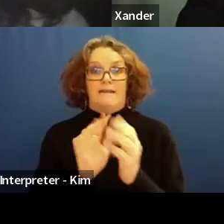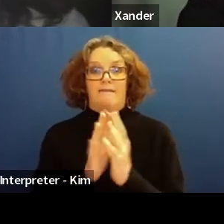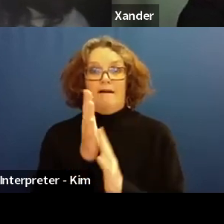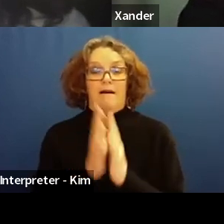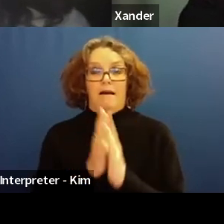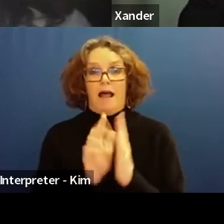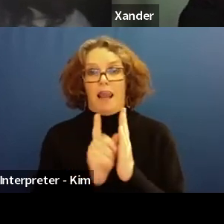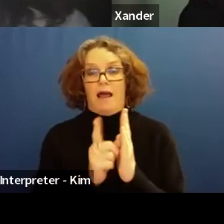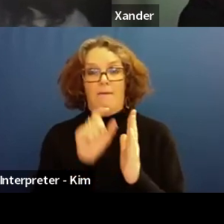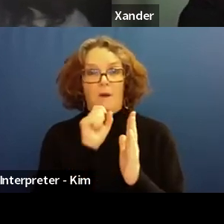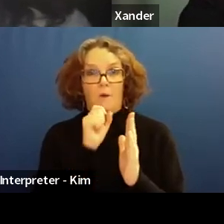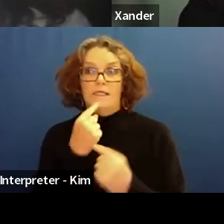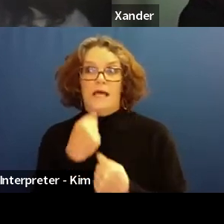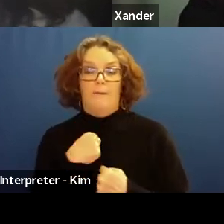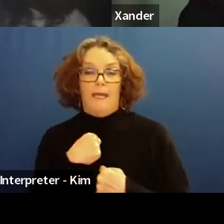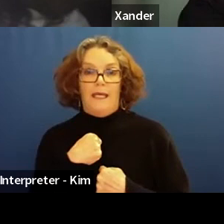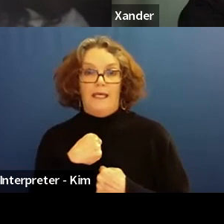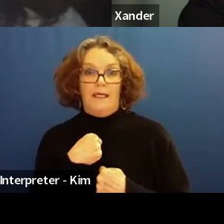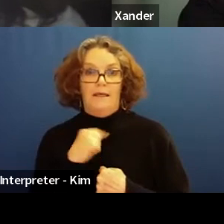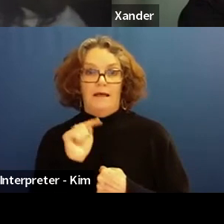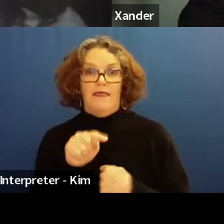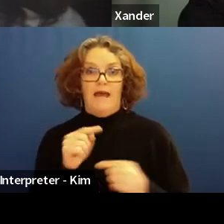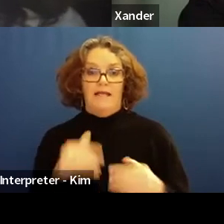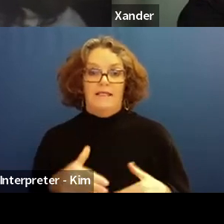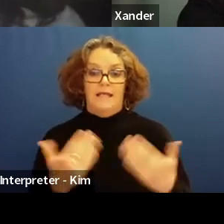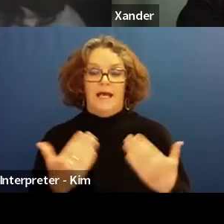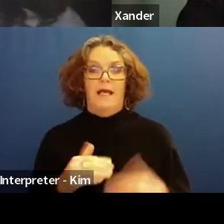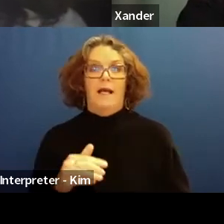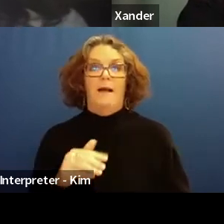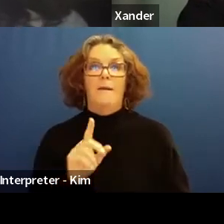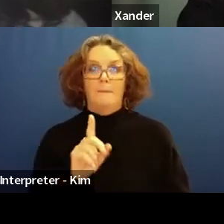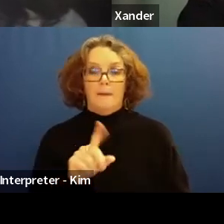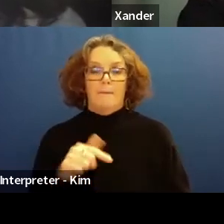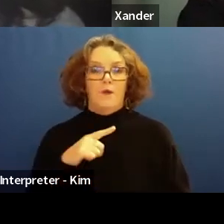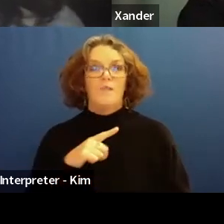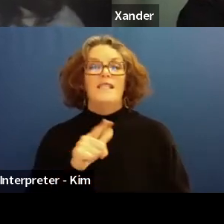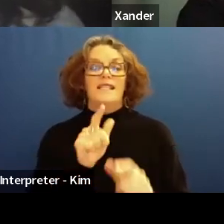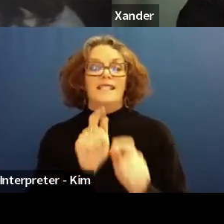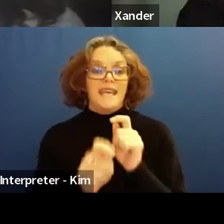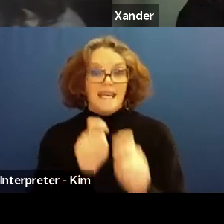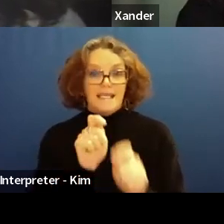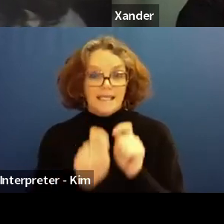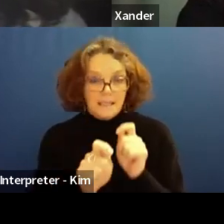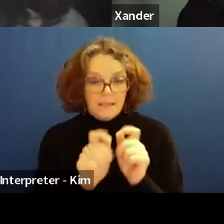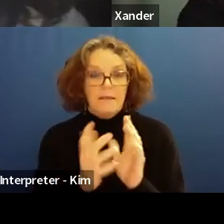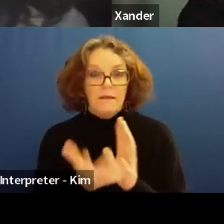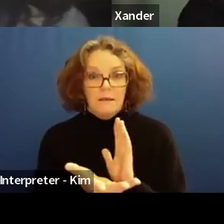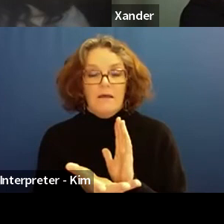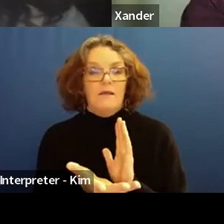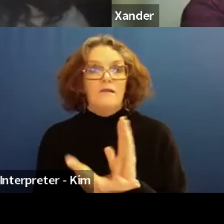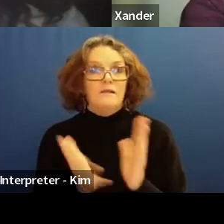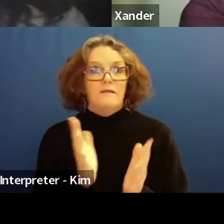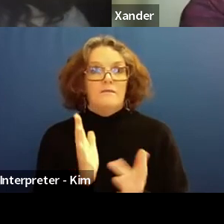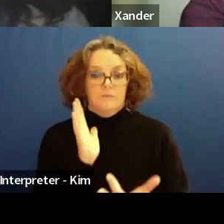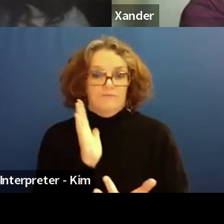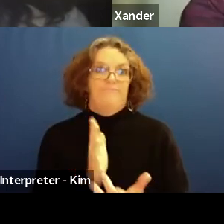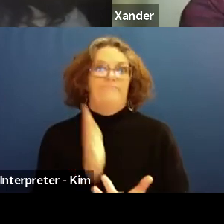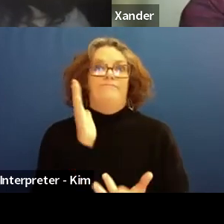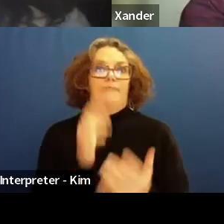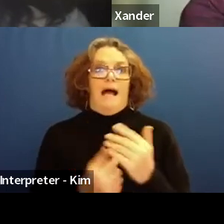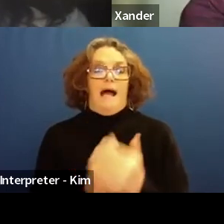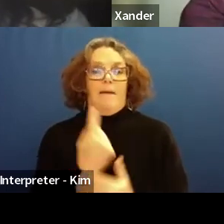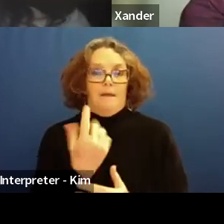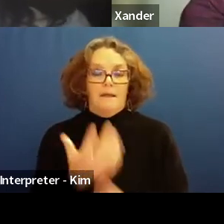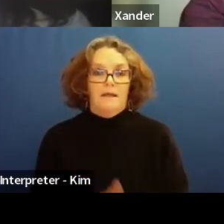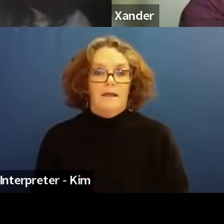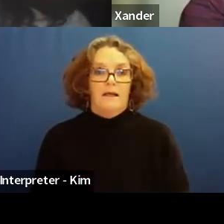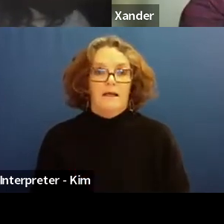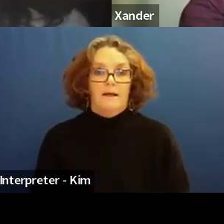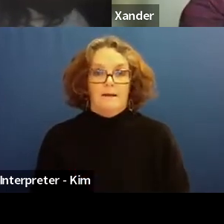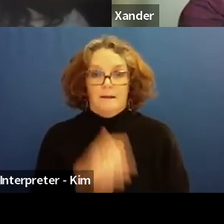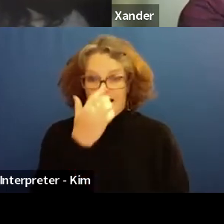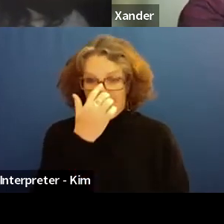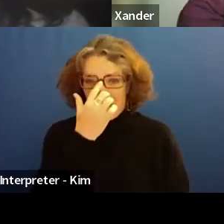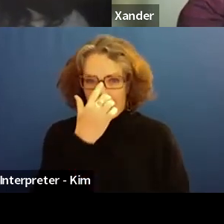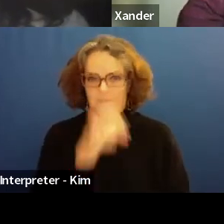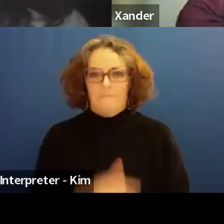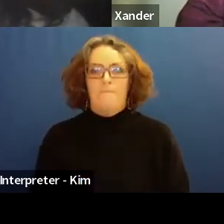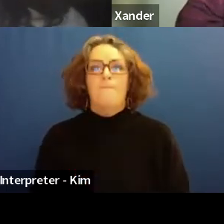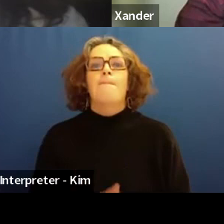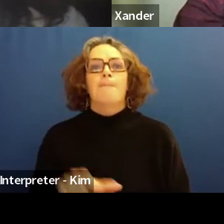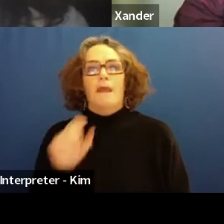But I wouldn't be obviously because it's a test you don't get told when it gets happened because that's the whole point of it being a test is that I get told that it's happening said okay it's happening on Friday.